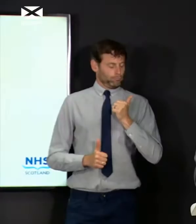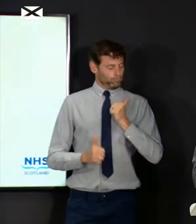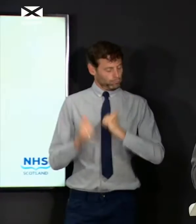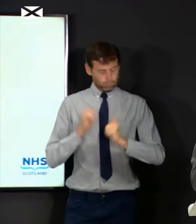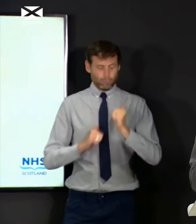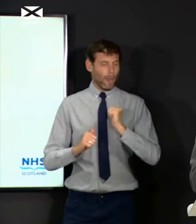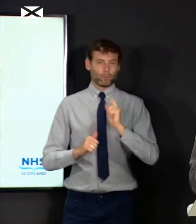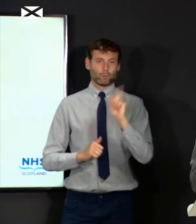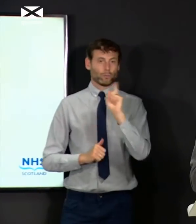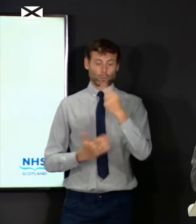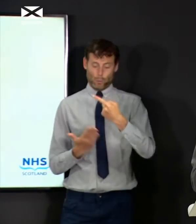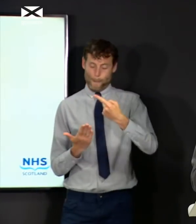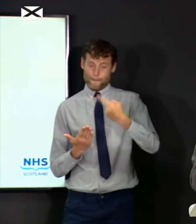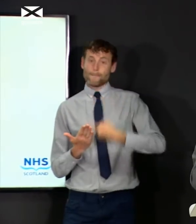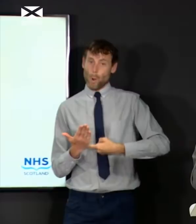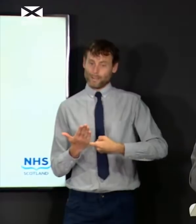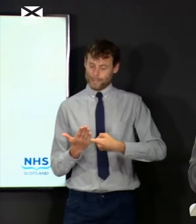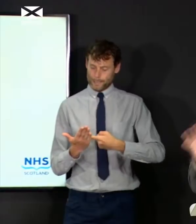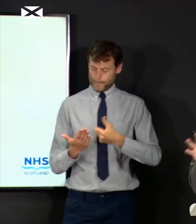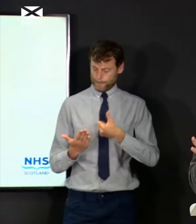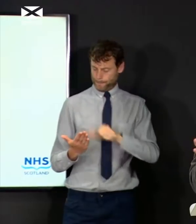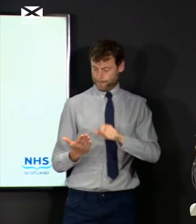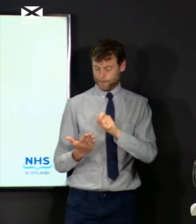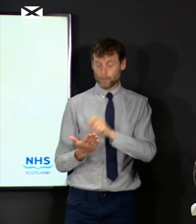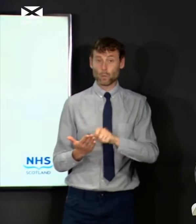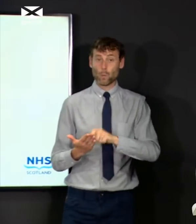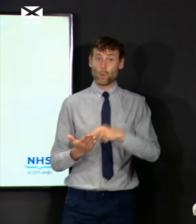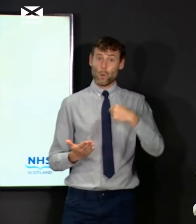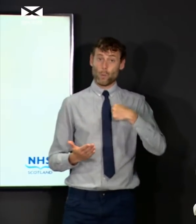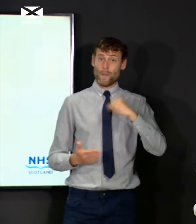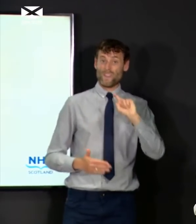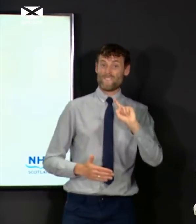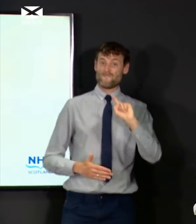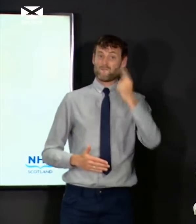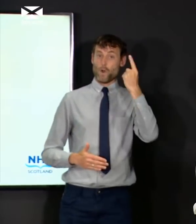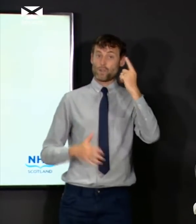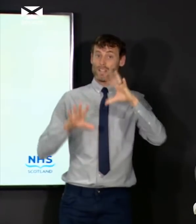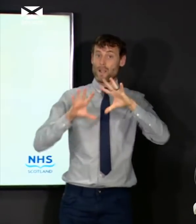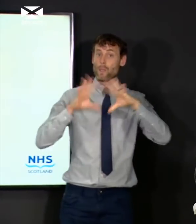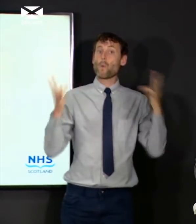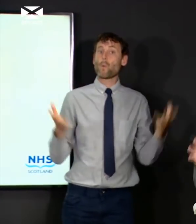the first country in the world to remove visiting restrictions in hospitals and care homes and